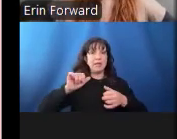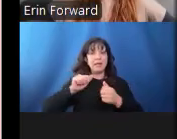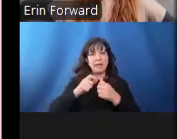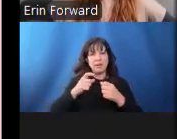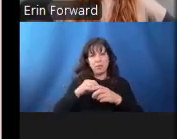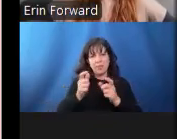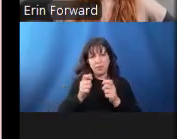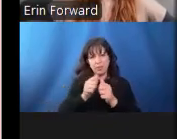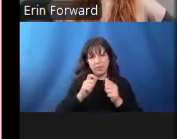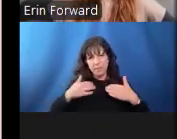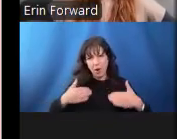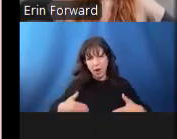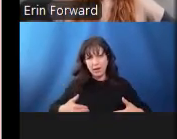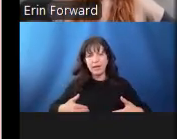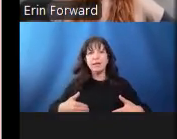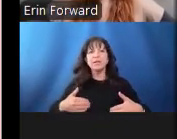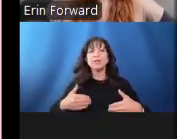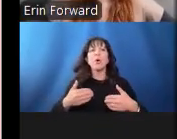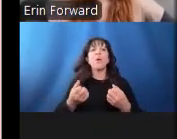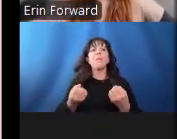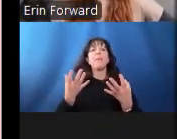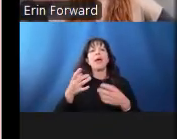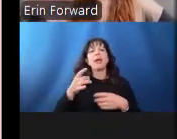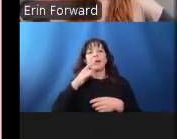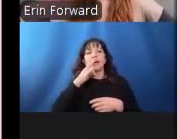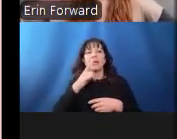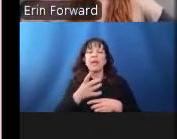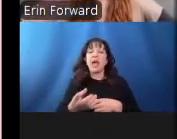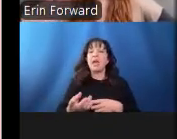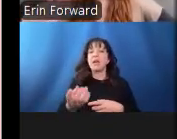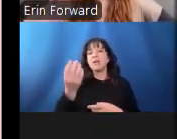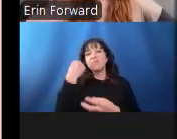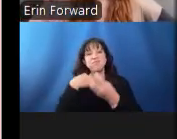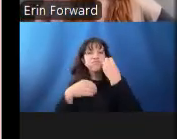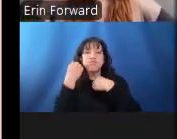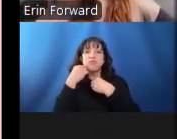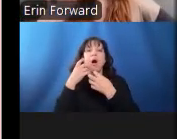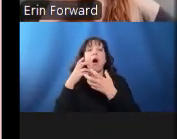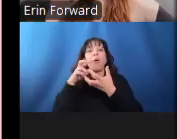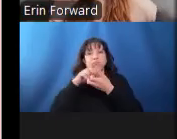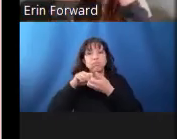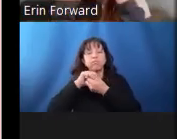how many kids do we work with where they over stuff? They just like, put a bunch of food in their mouth. Sometimes that's